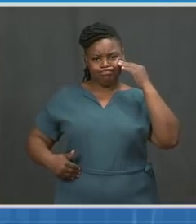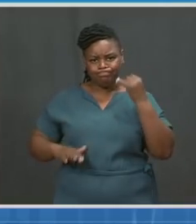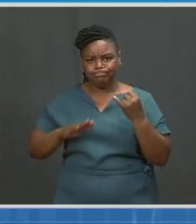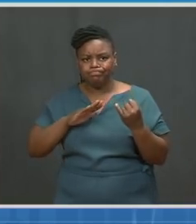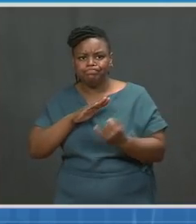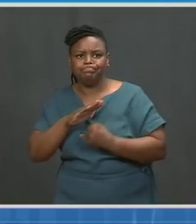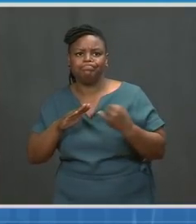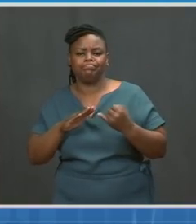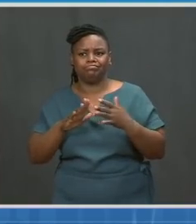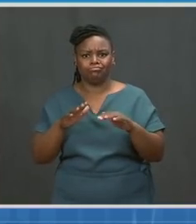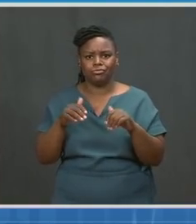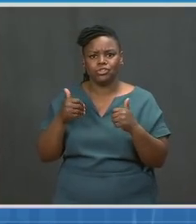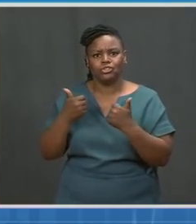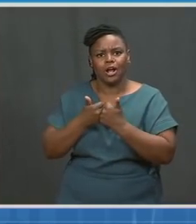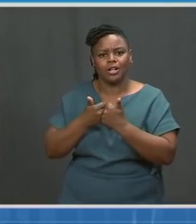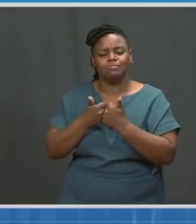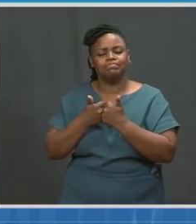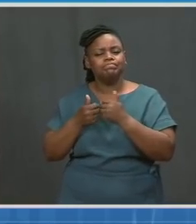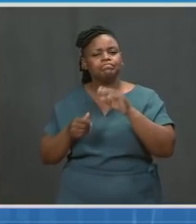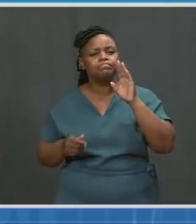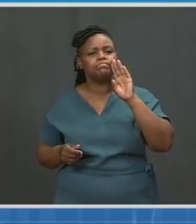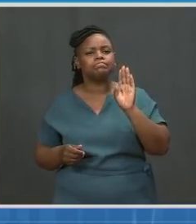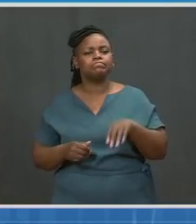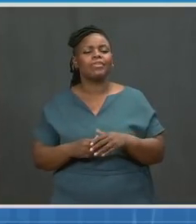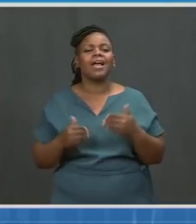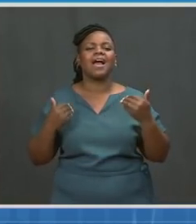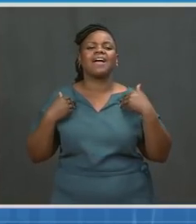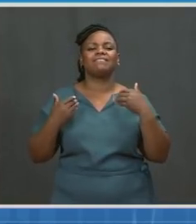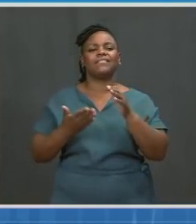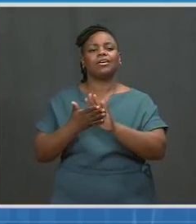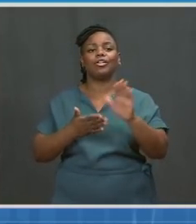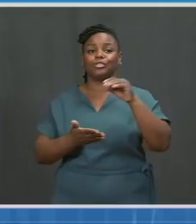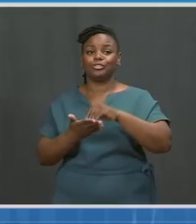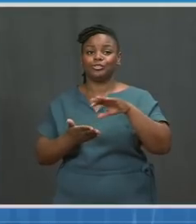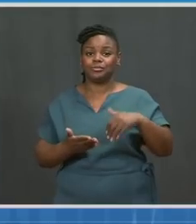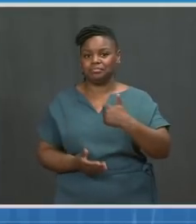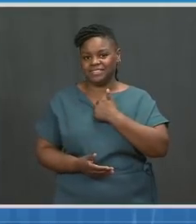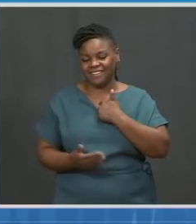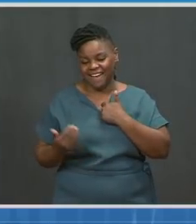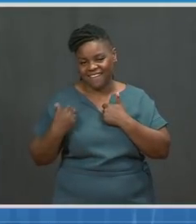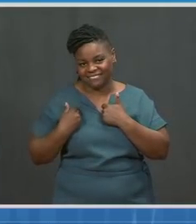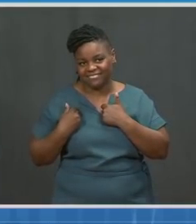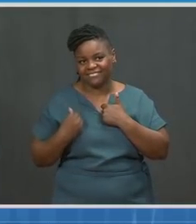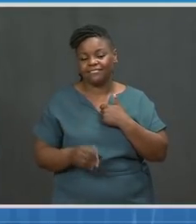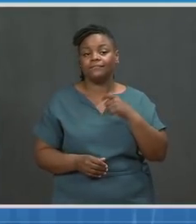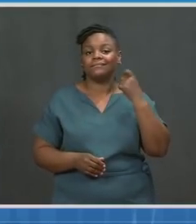I say this with the knowledge of having one -- a college student, that is -- as well as a recent graduate, now in his 20s.